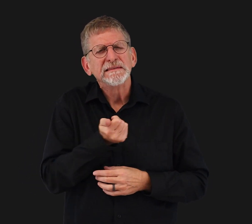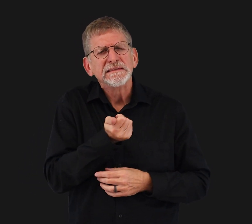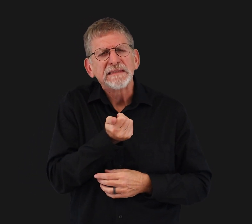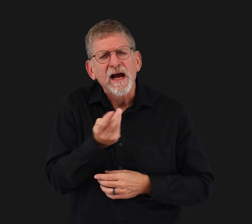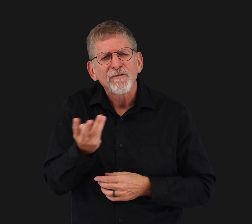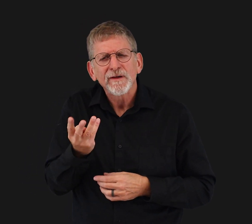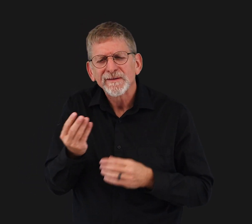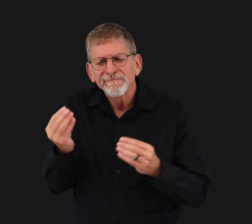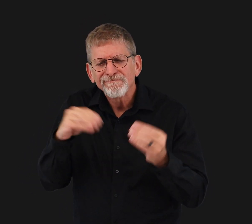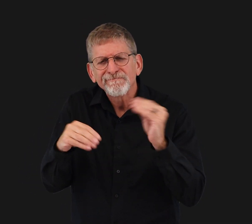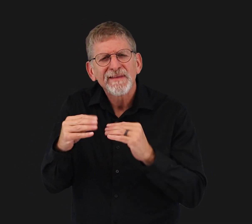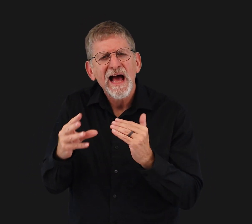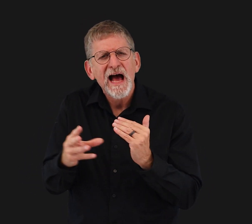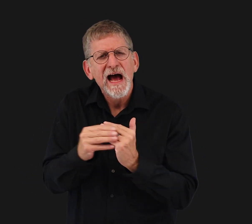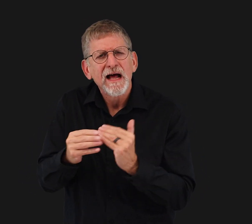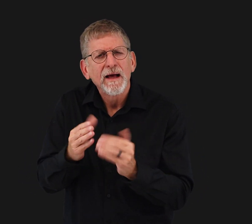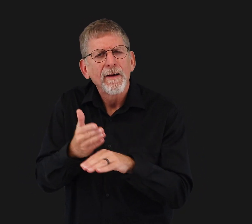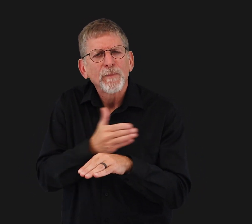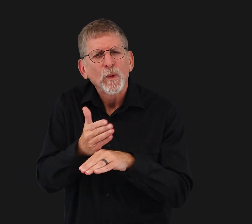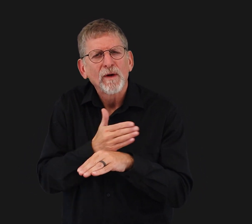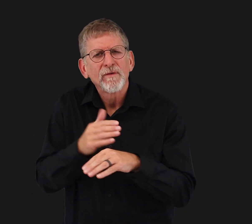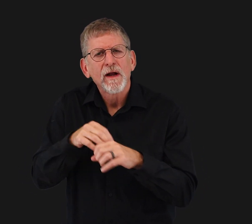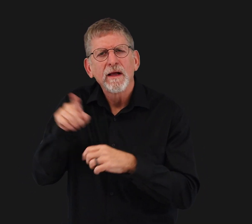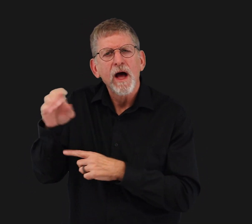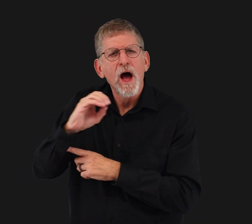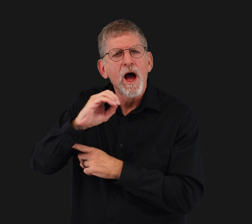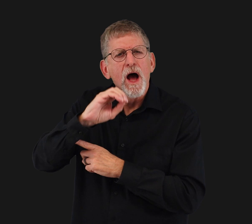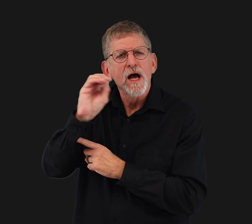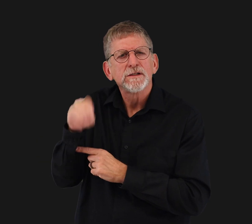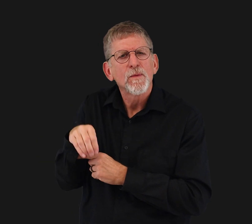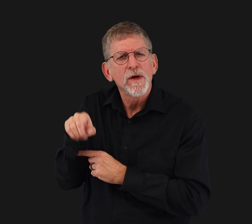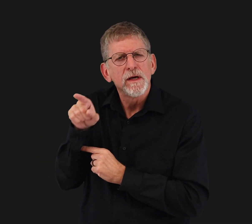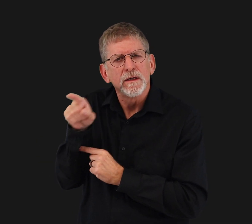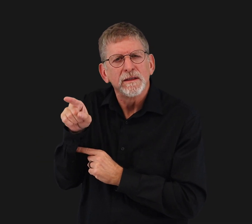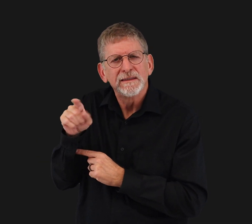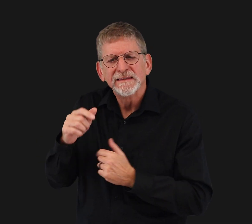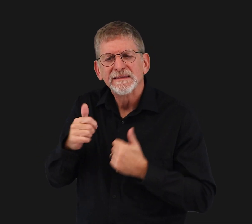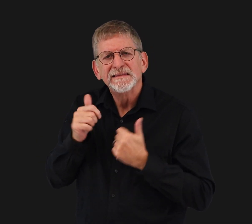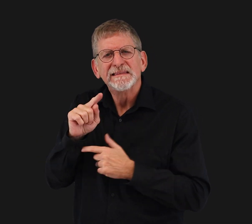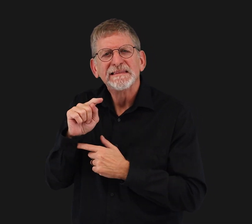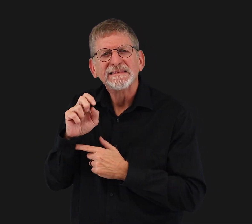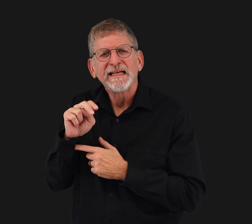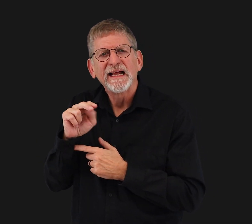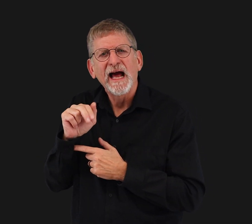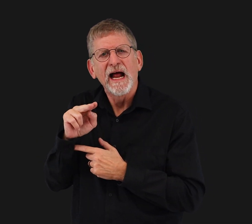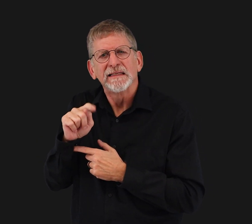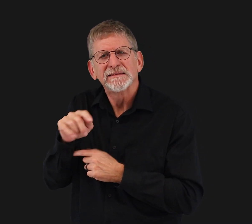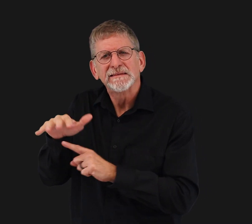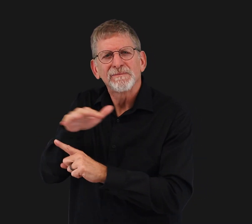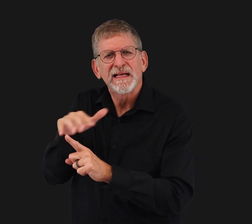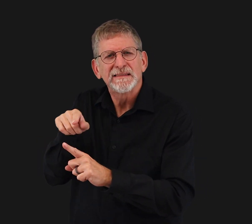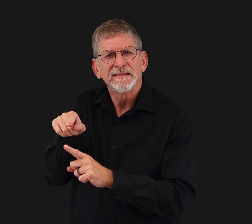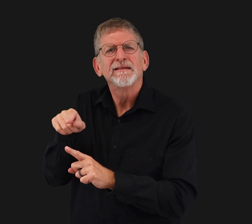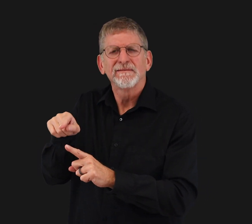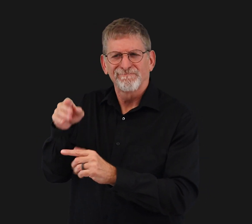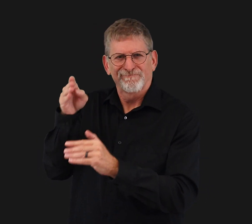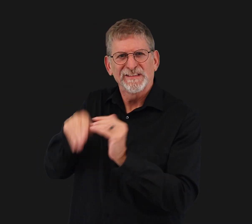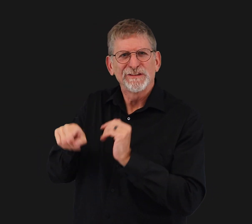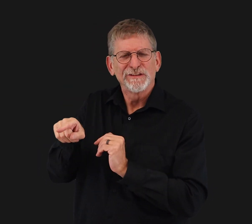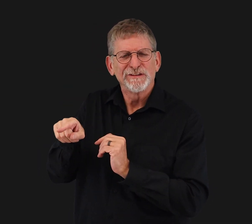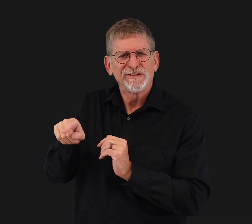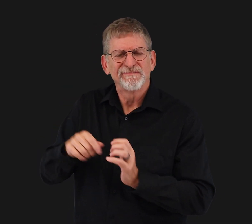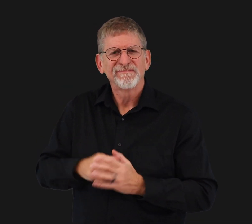Several additional improvements in our Ottawa tenant space have been completed: